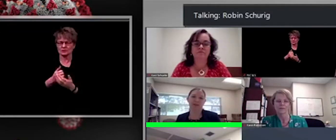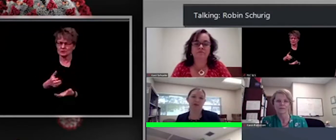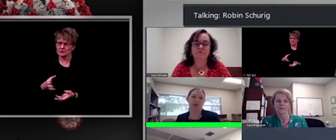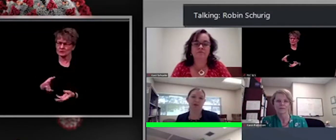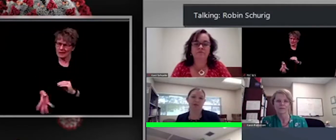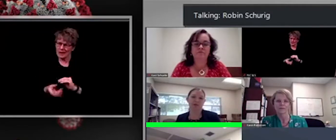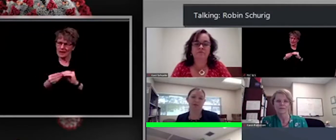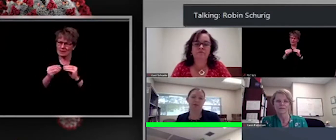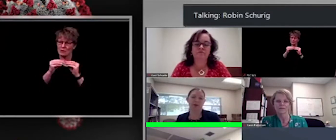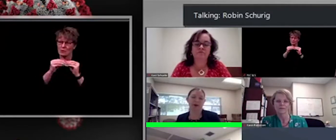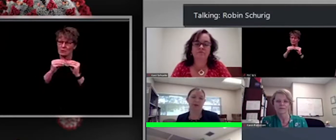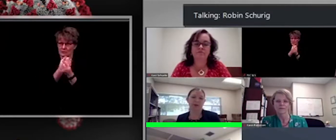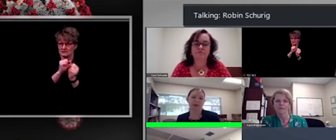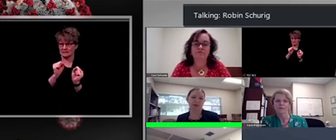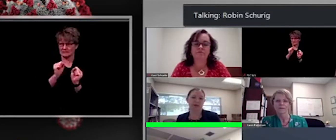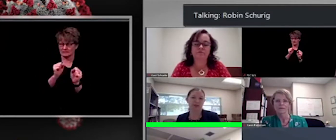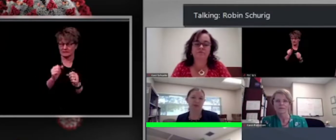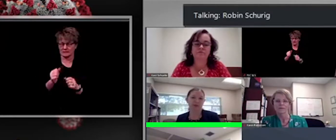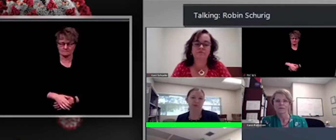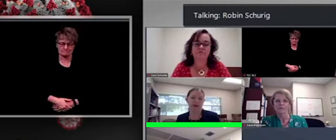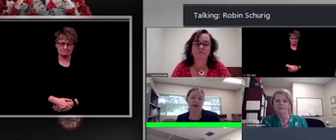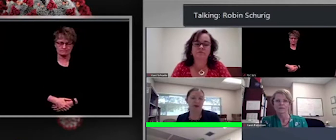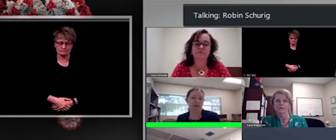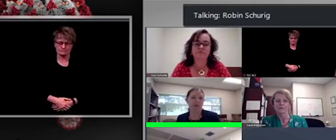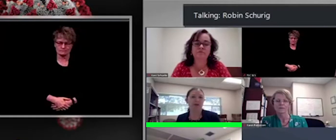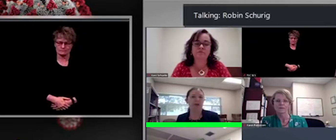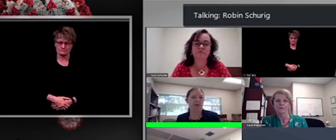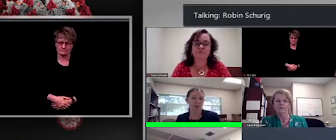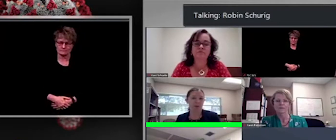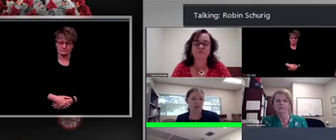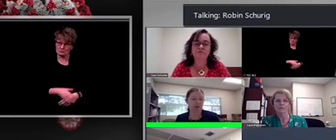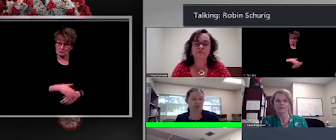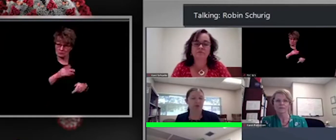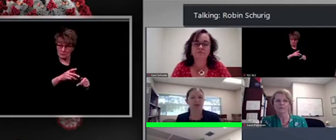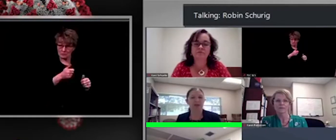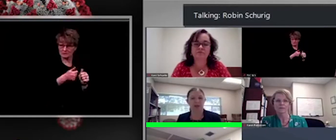sick or if you have been around someone who has COVID or may have COVID, don't go trick-or-treating